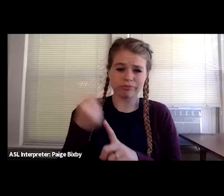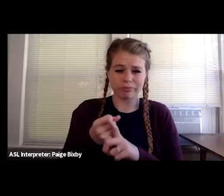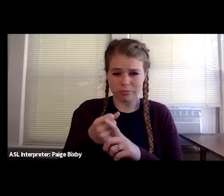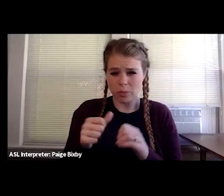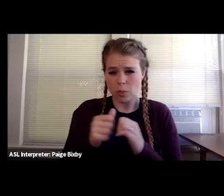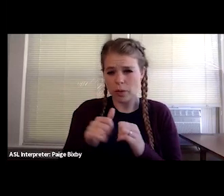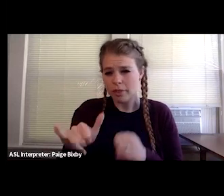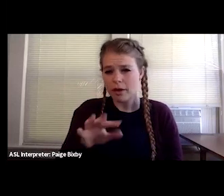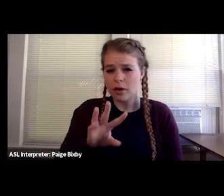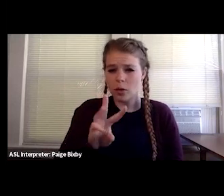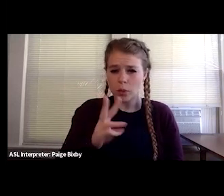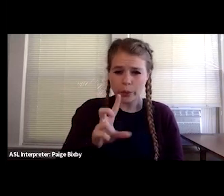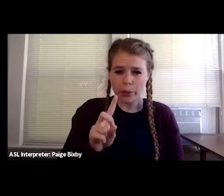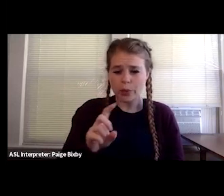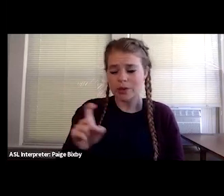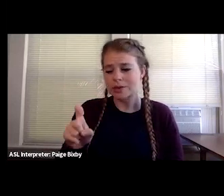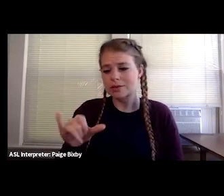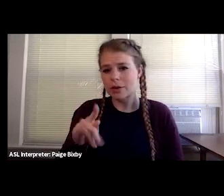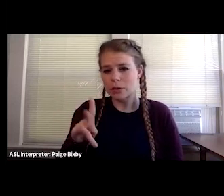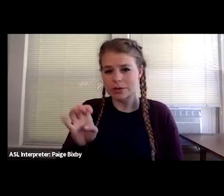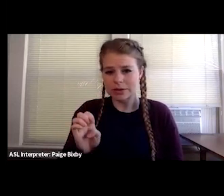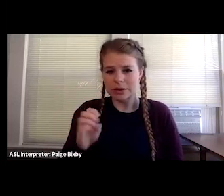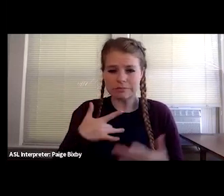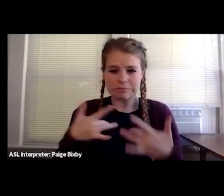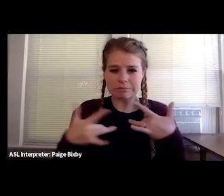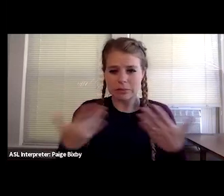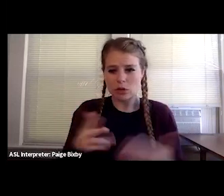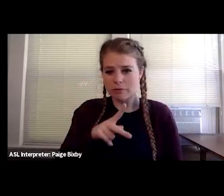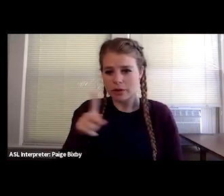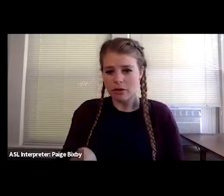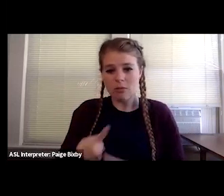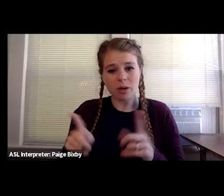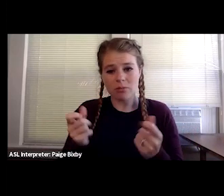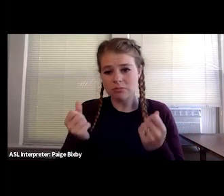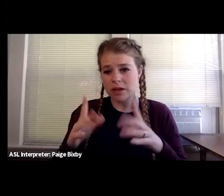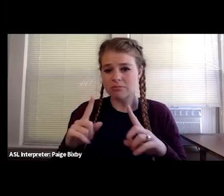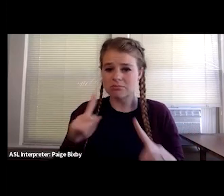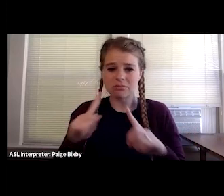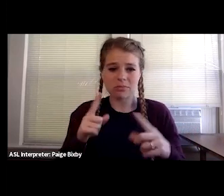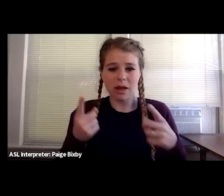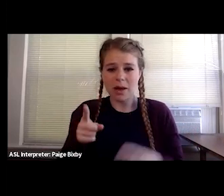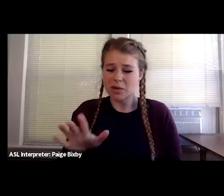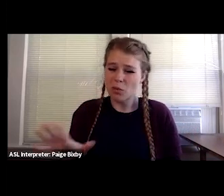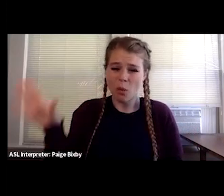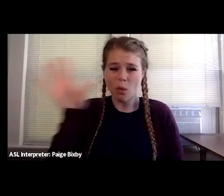and xylazine-related concerns here in Philly, but you know, there's a lot of xylazine-related overdoses happening all across the country, and I think, you know,